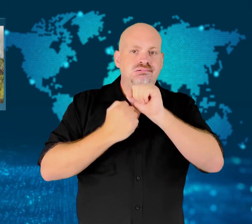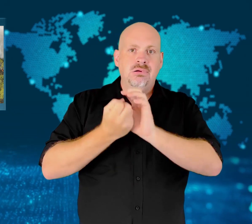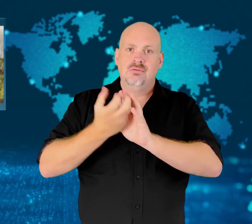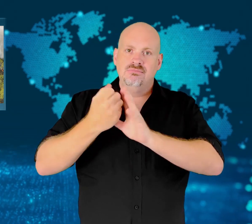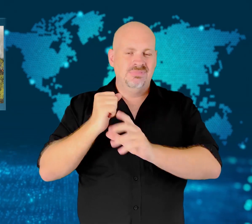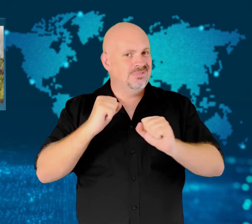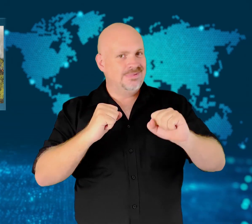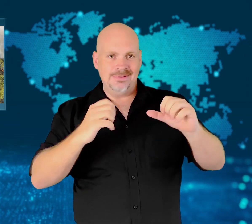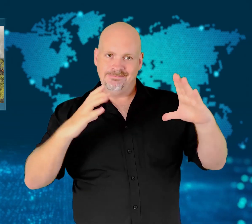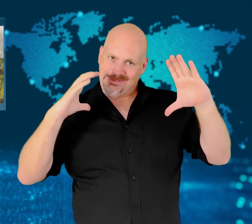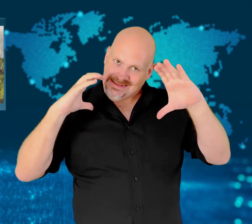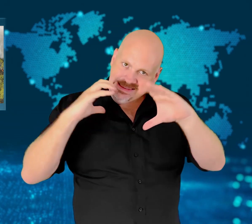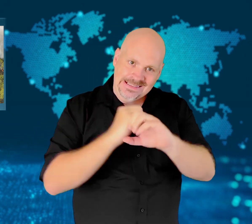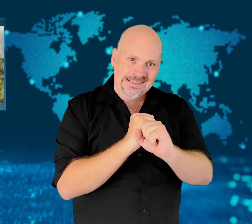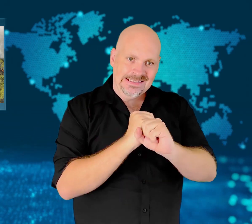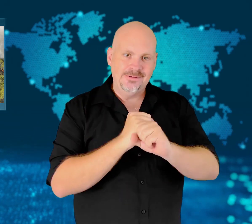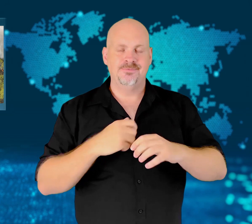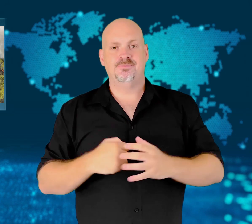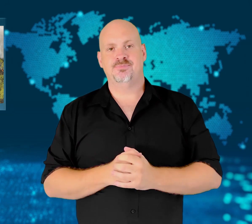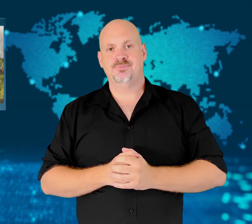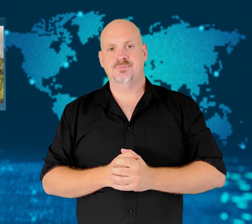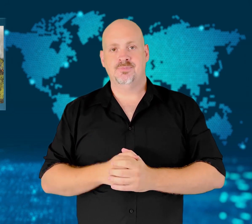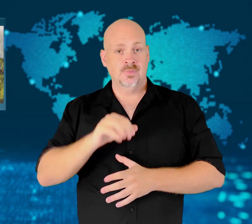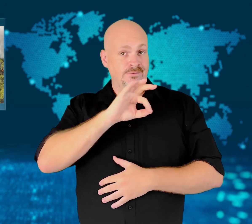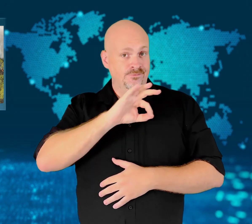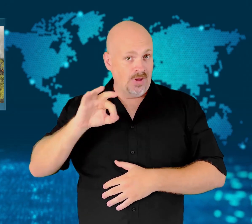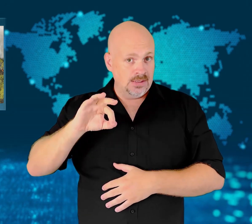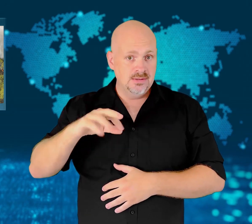41 degrees Celsius and above.